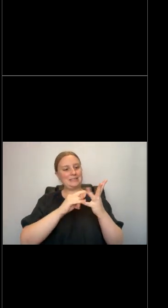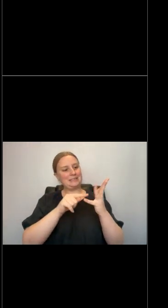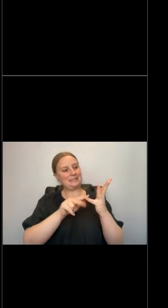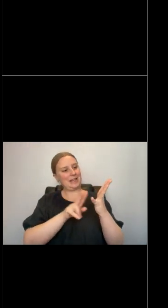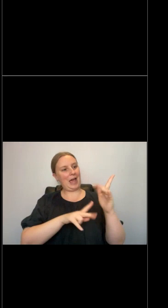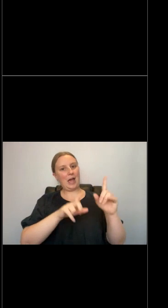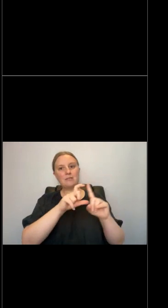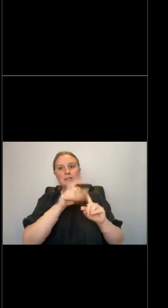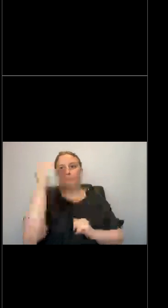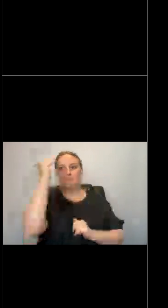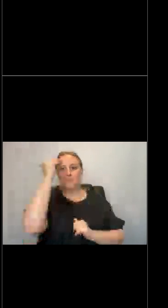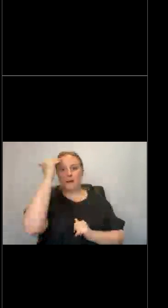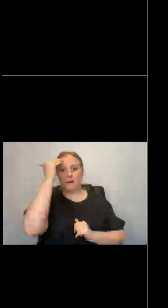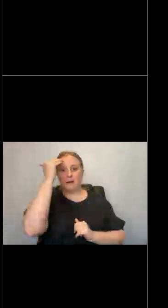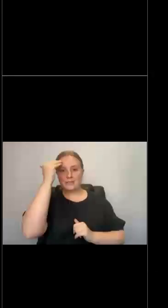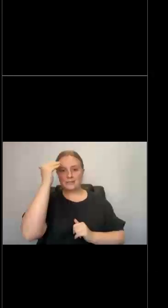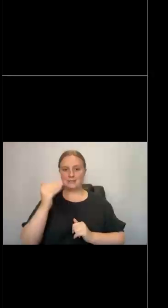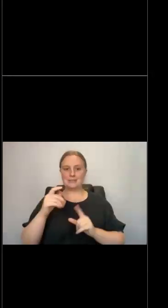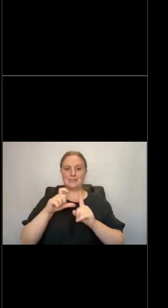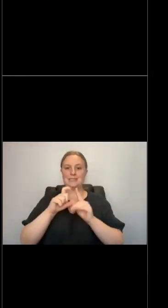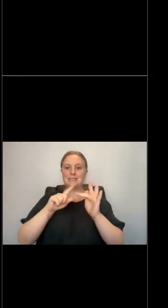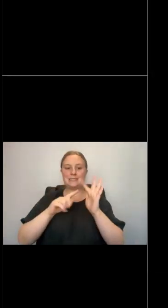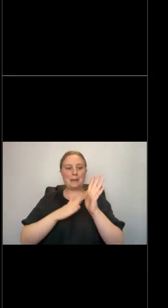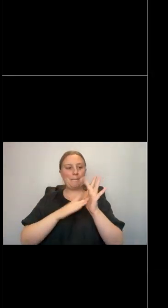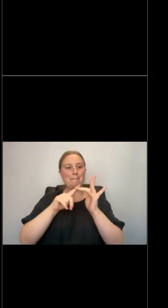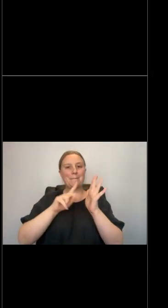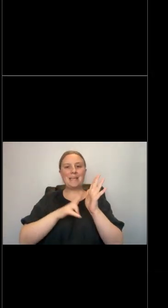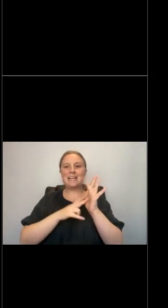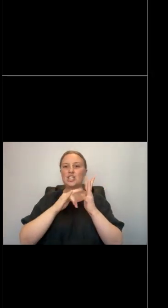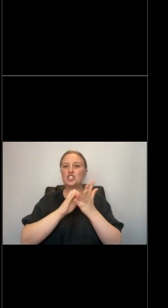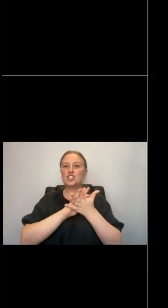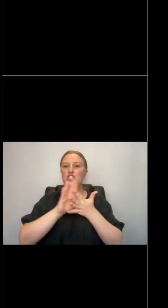because these are matters that the mental health court has to decide and consider.